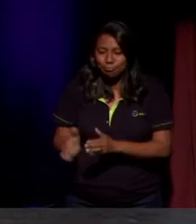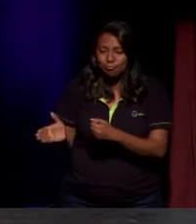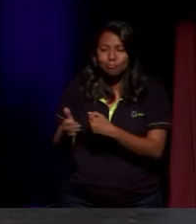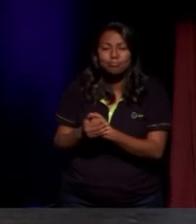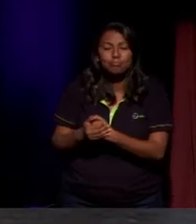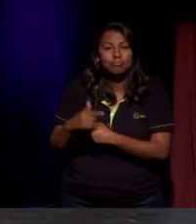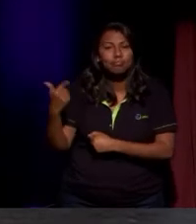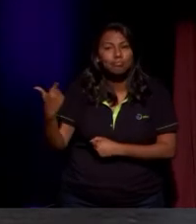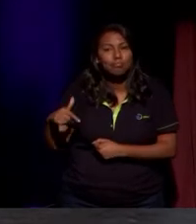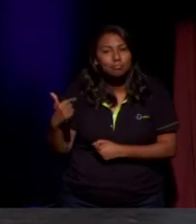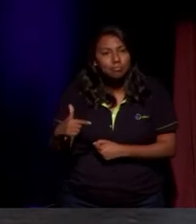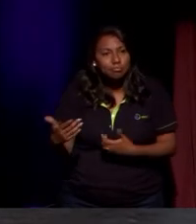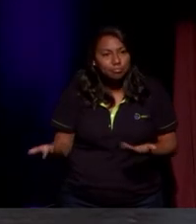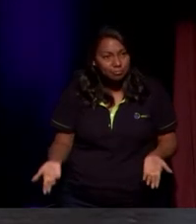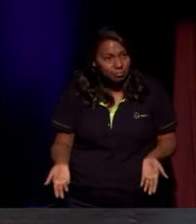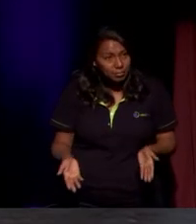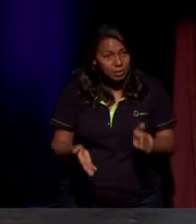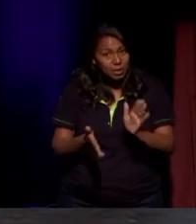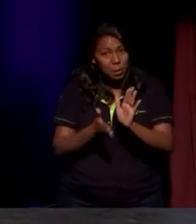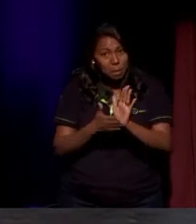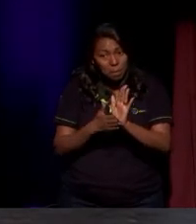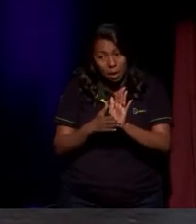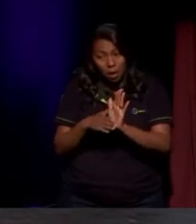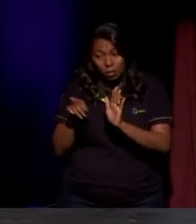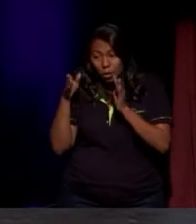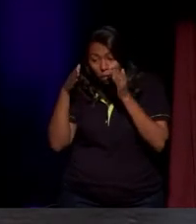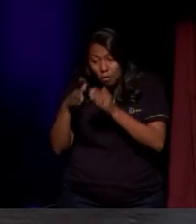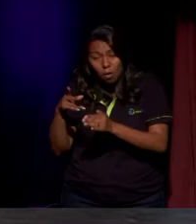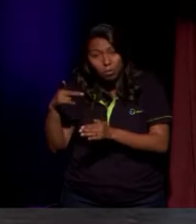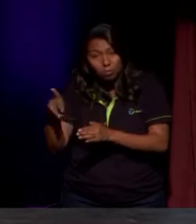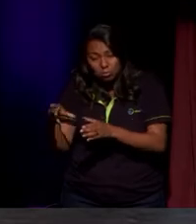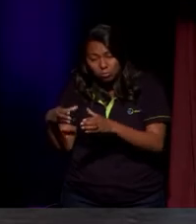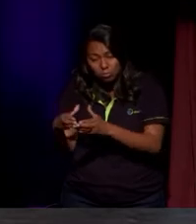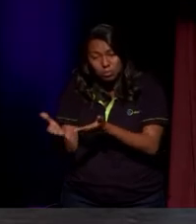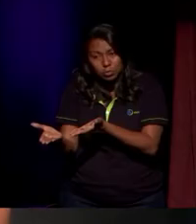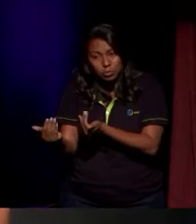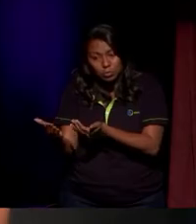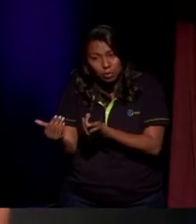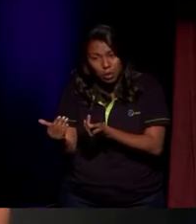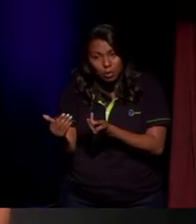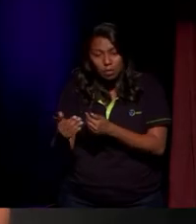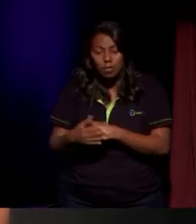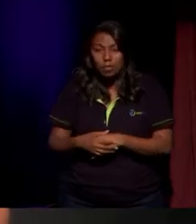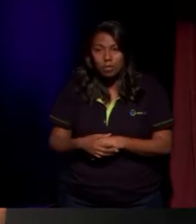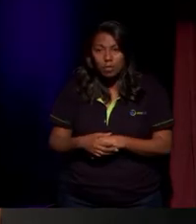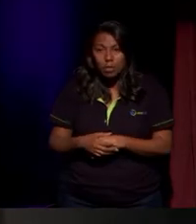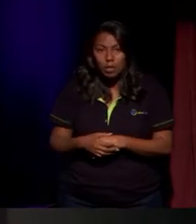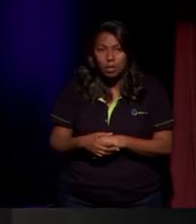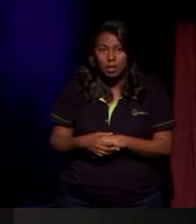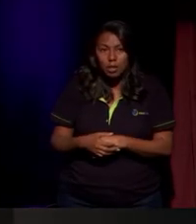So this agenda of the younger ones is focused more… she has an even more international character,